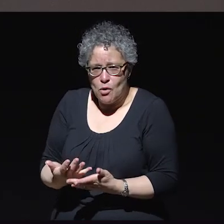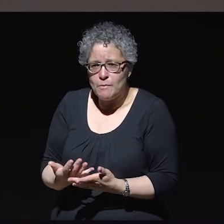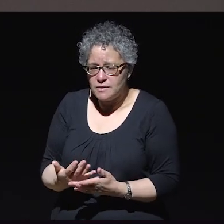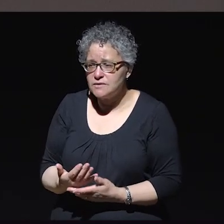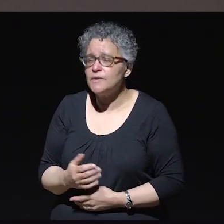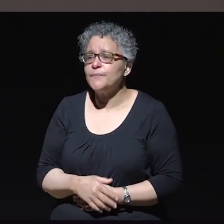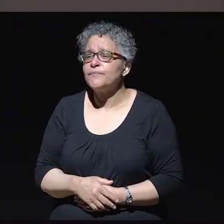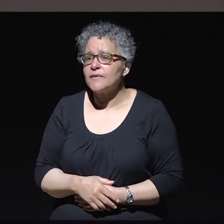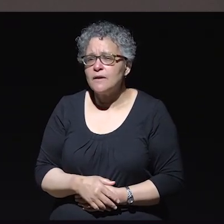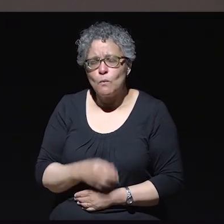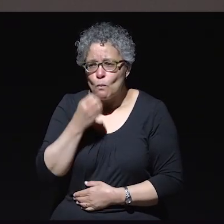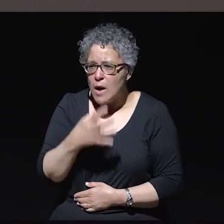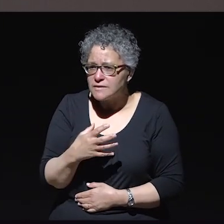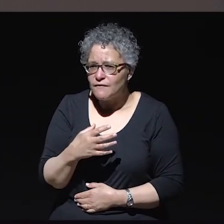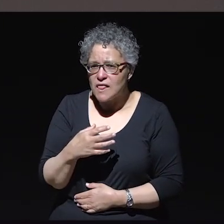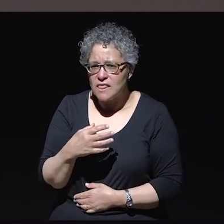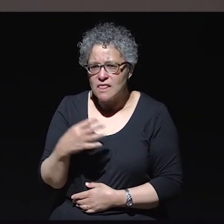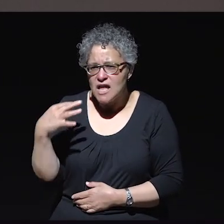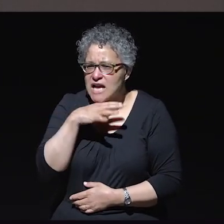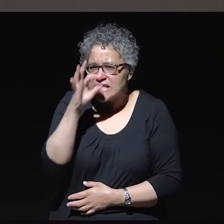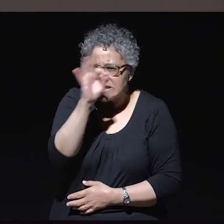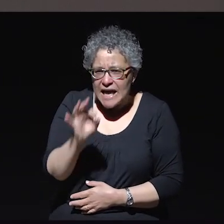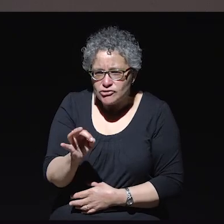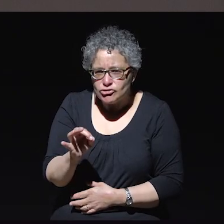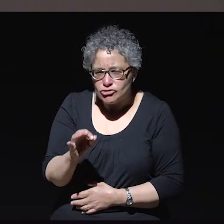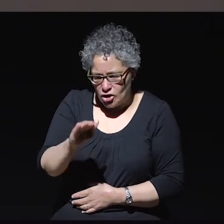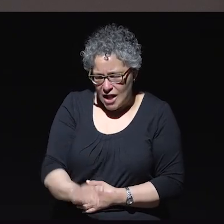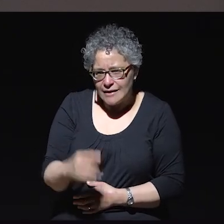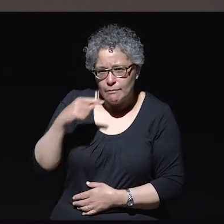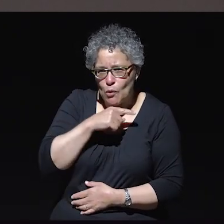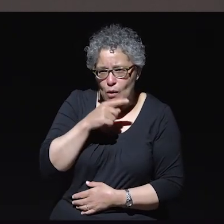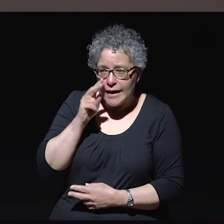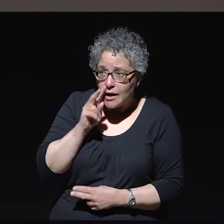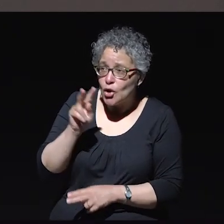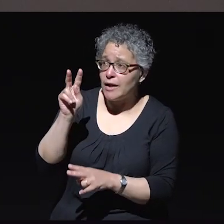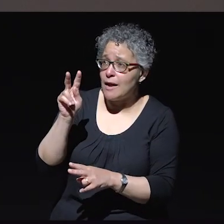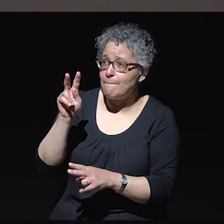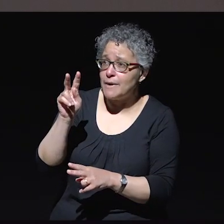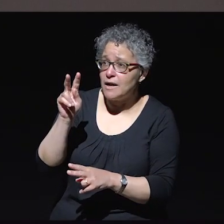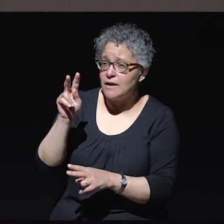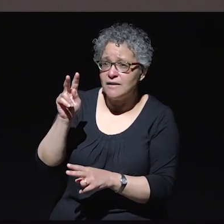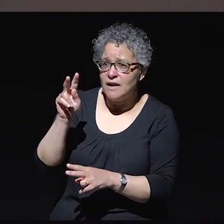A wonderful little sketch of a little boy looking up with this wonderful, dramatic light on his face